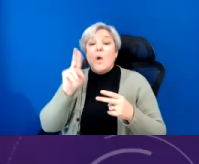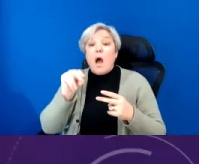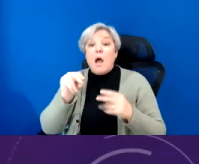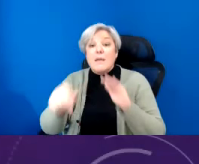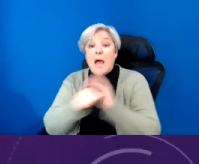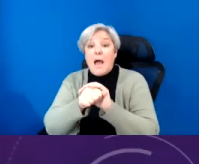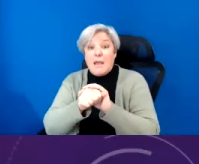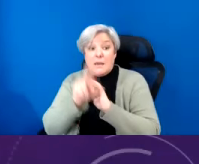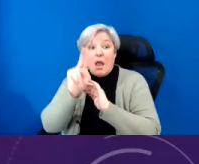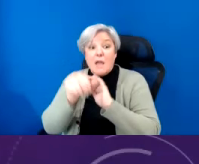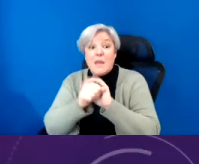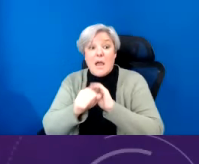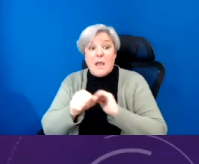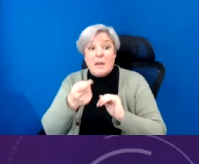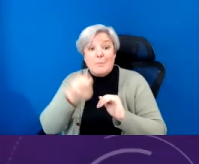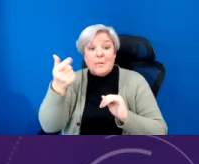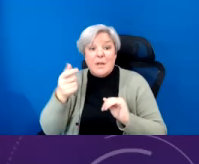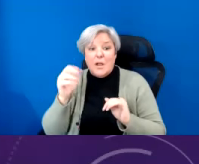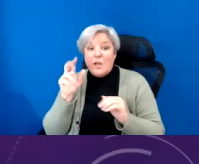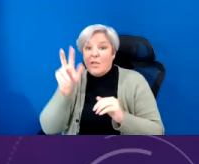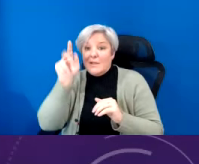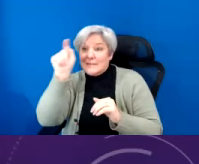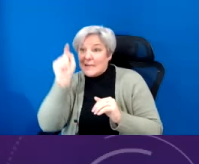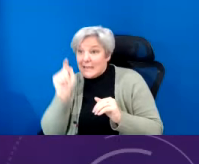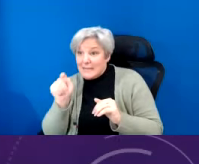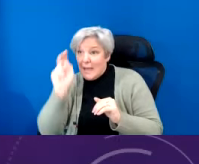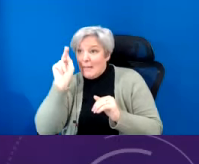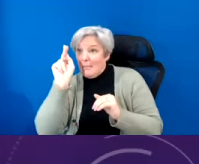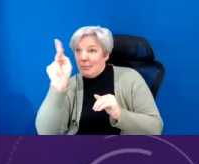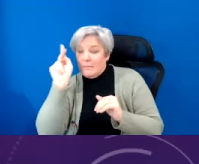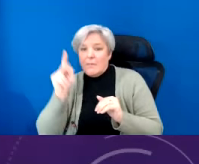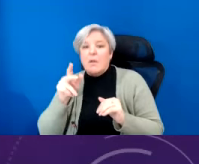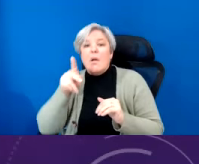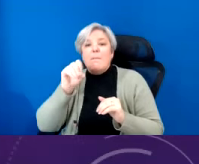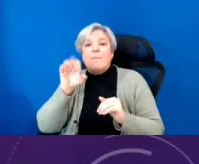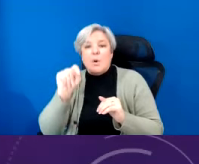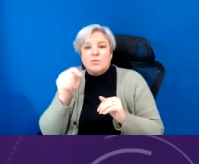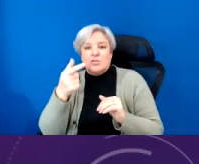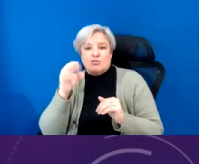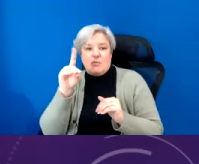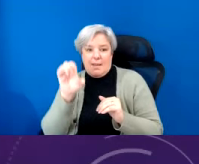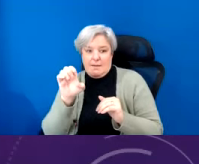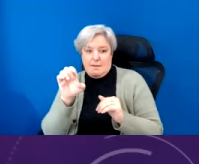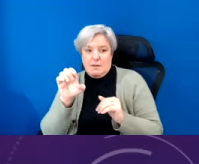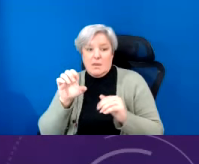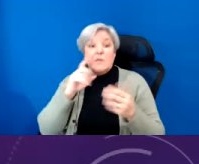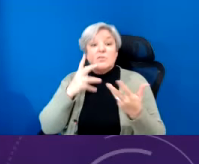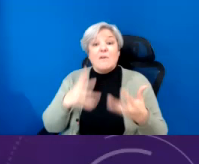You want to go to the three dots and check post grades. And so once you've checked and reviewed your grade book,